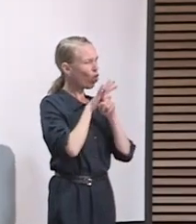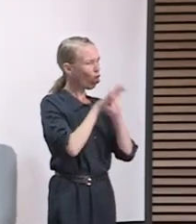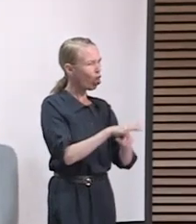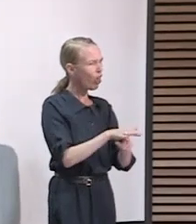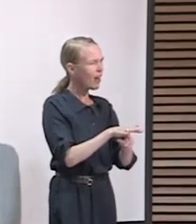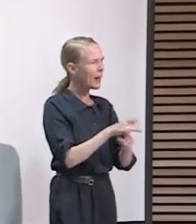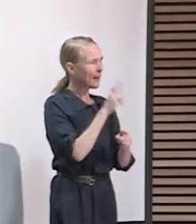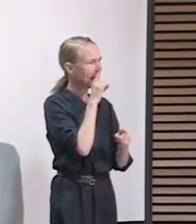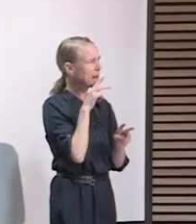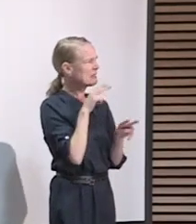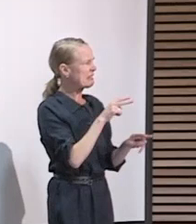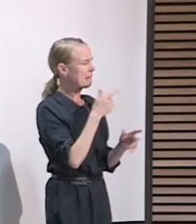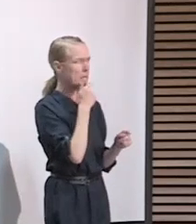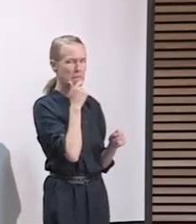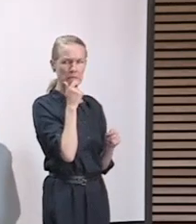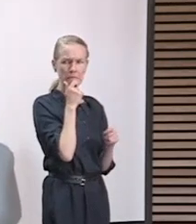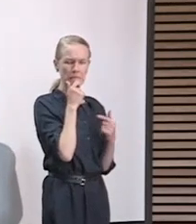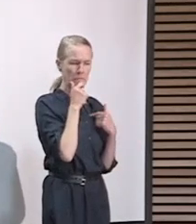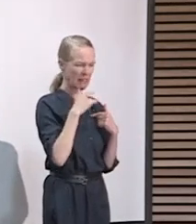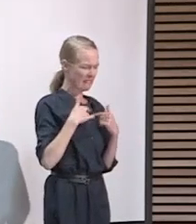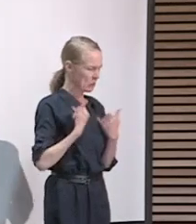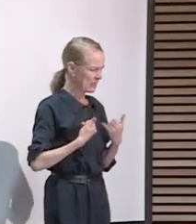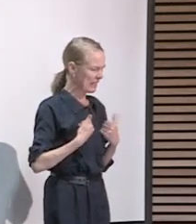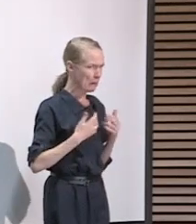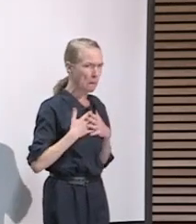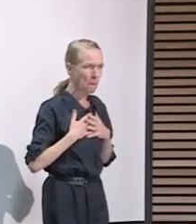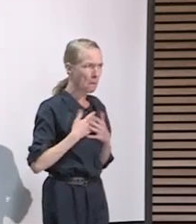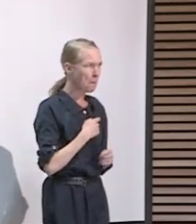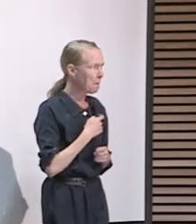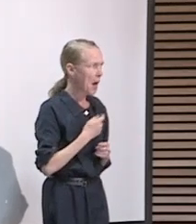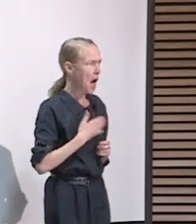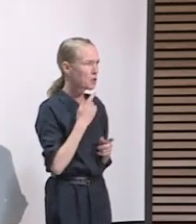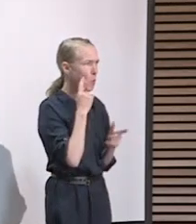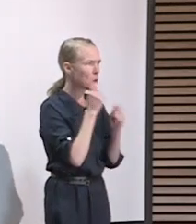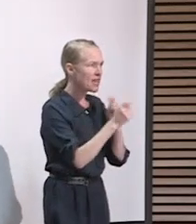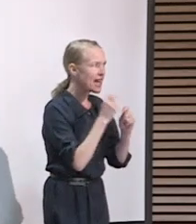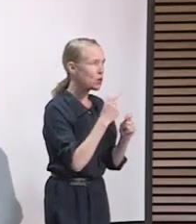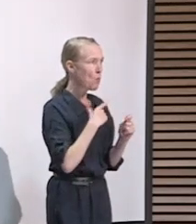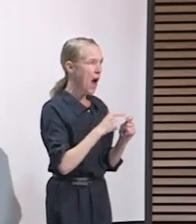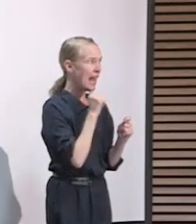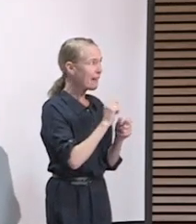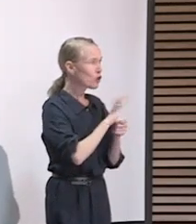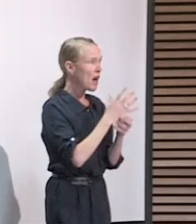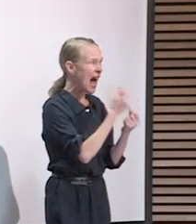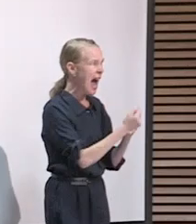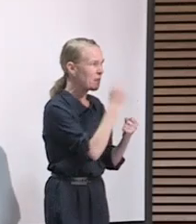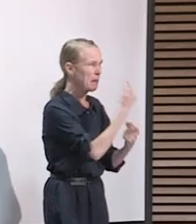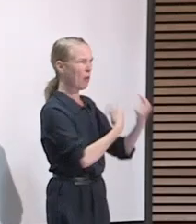but also dangerous. So, we cannot have people who are feeling unwell not going for